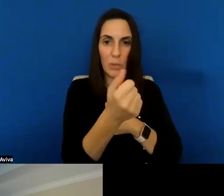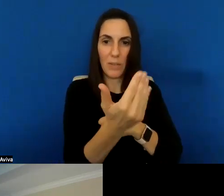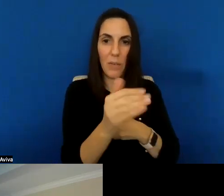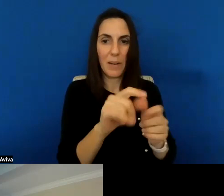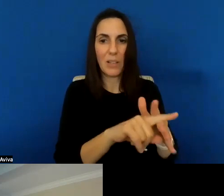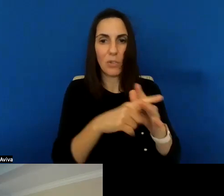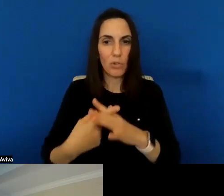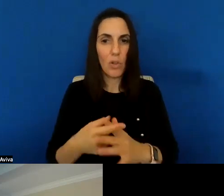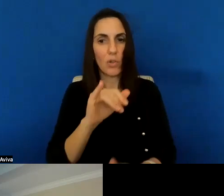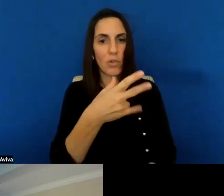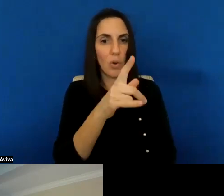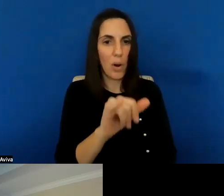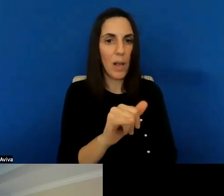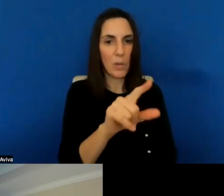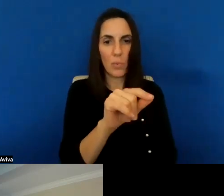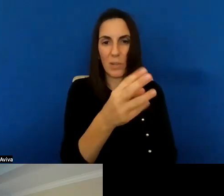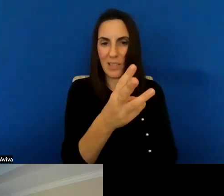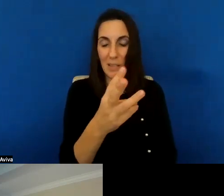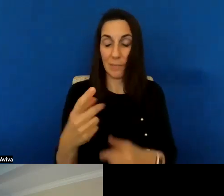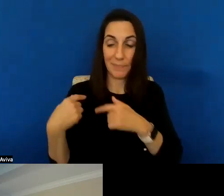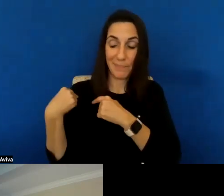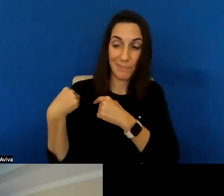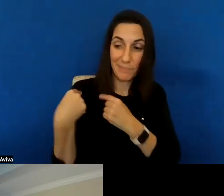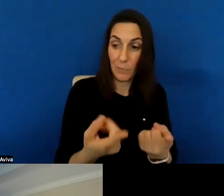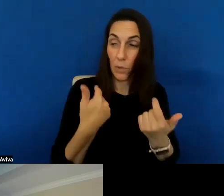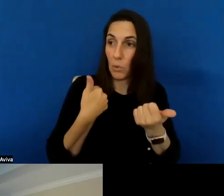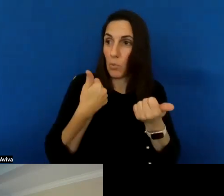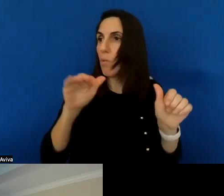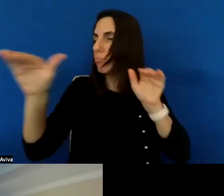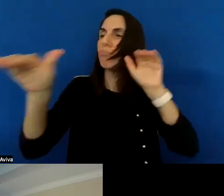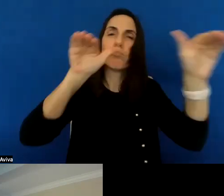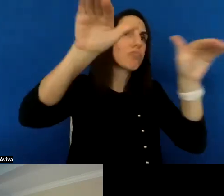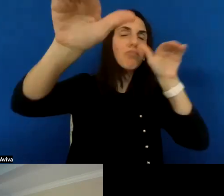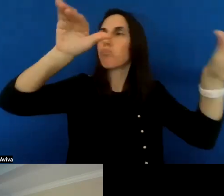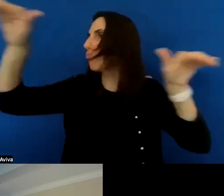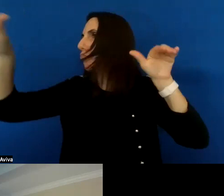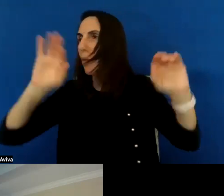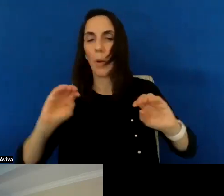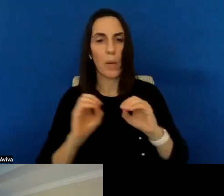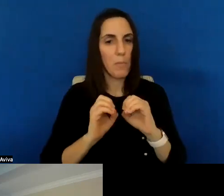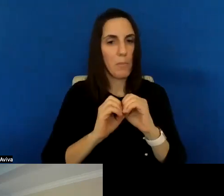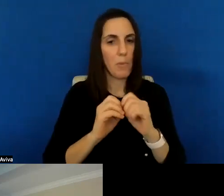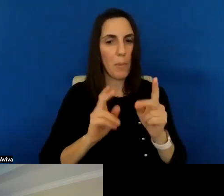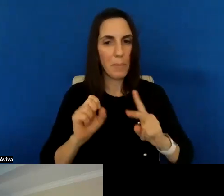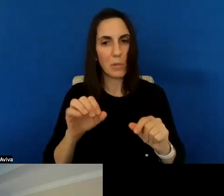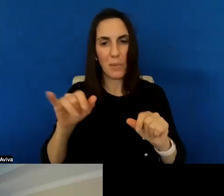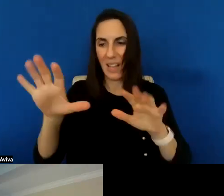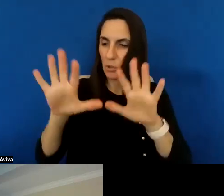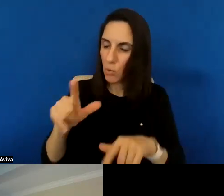11:11:00 And so, you know, since then we've been trying to get the word out and it's been great to know that you learned about it after the fact.